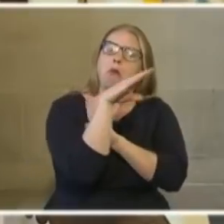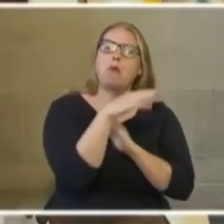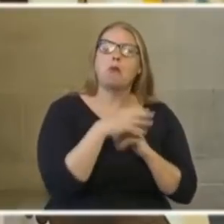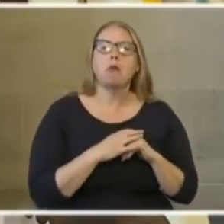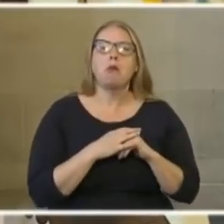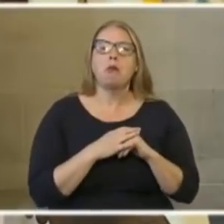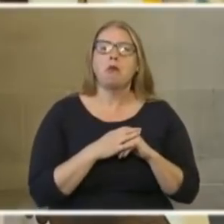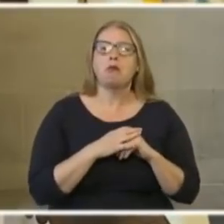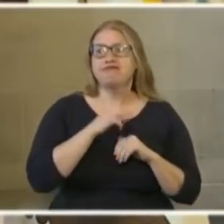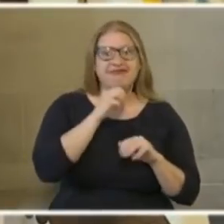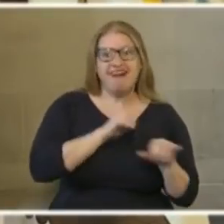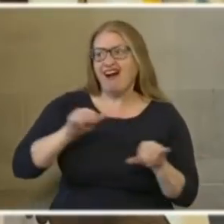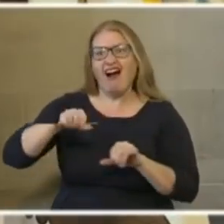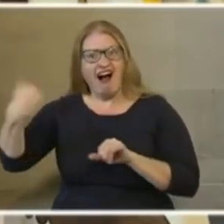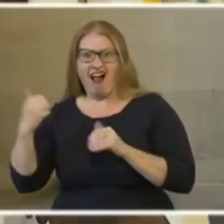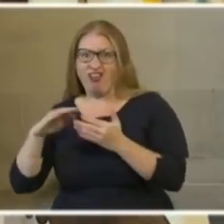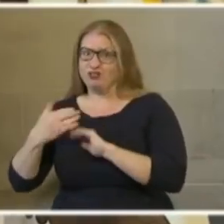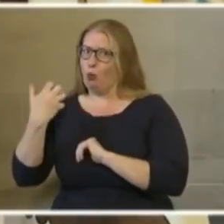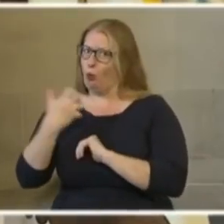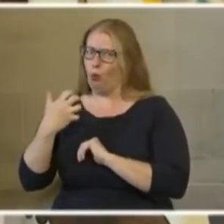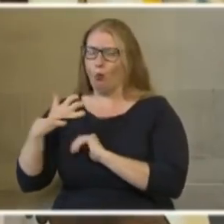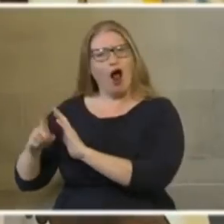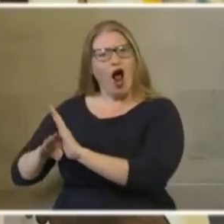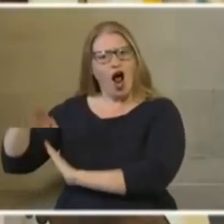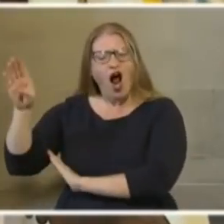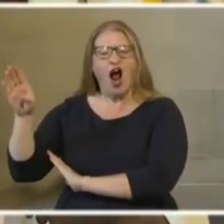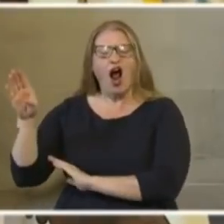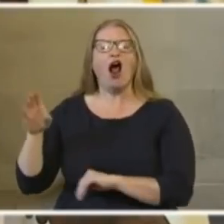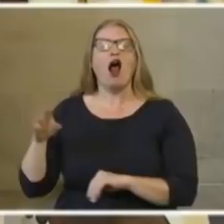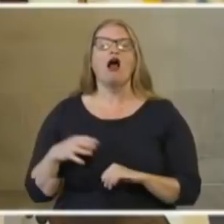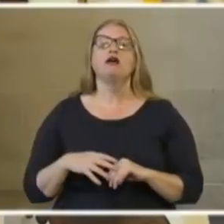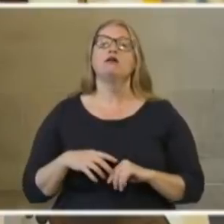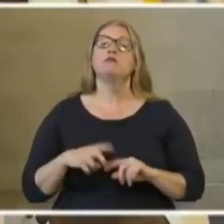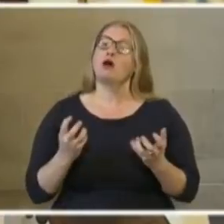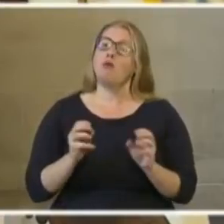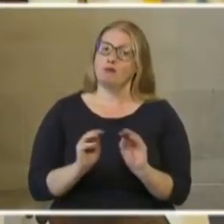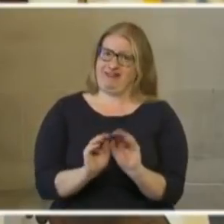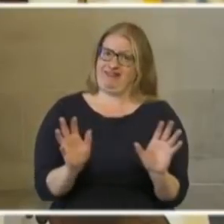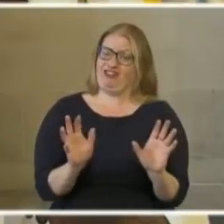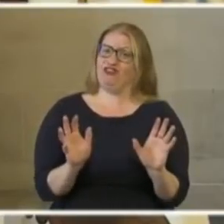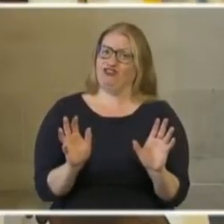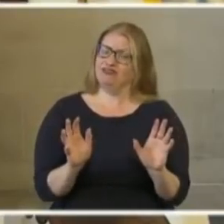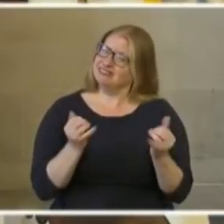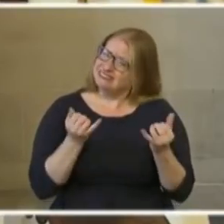HAVE NOT SEEN SYMPHYSIS GOES NUMBERS INCREASE LIKE SOME OTHER CITIES THAT ARE